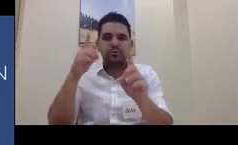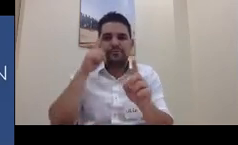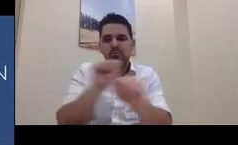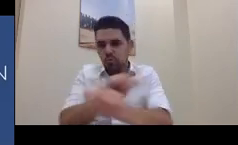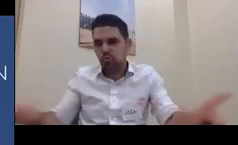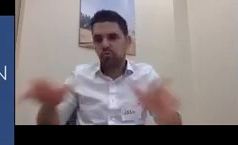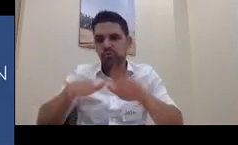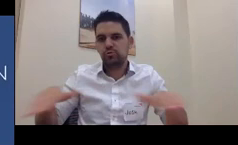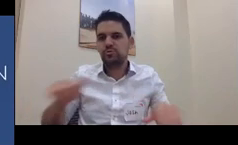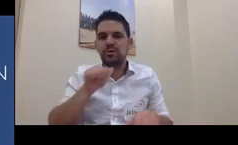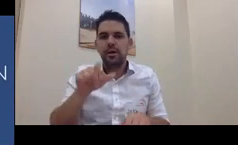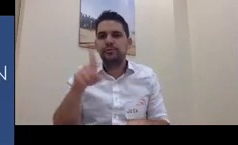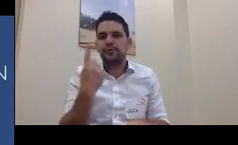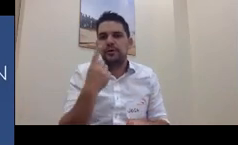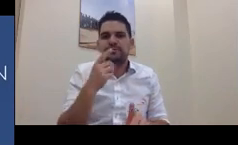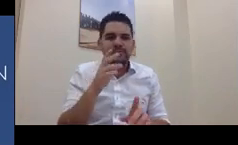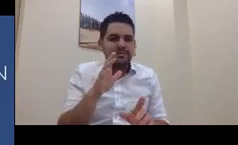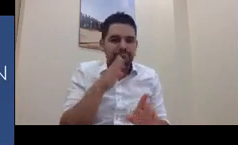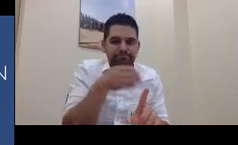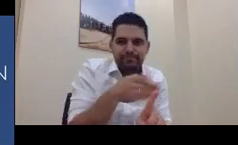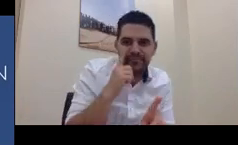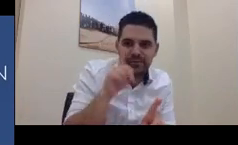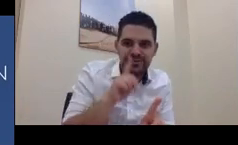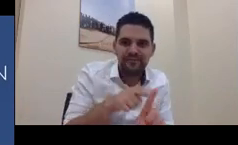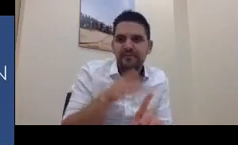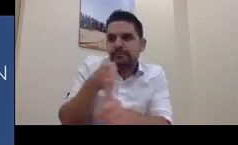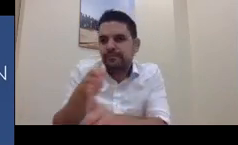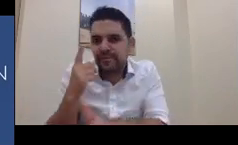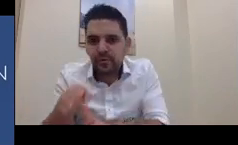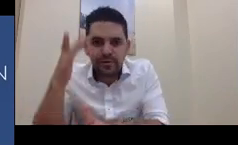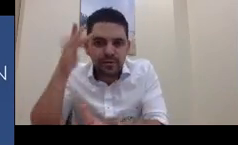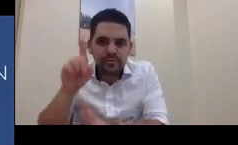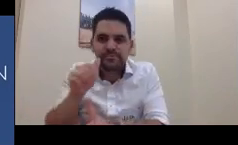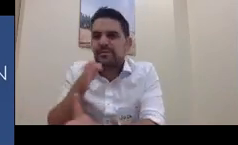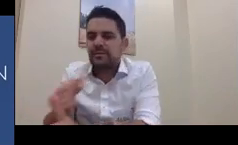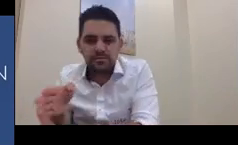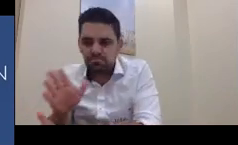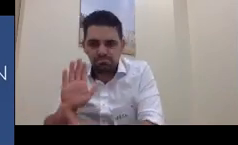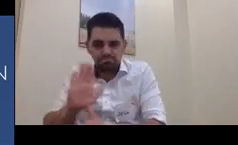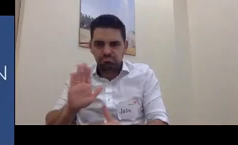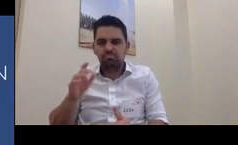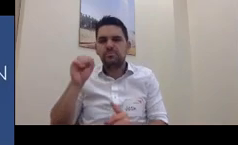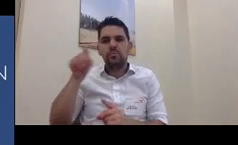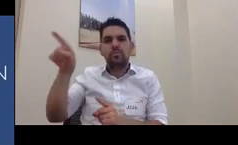it will improve education for all children not just specific disability types for one, for just deaf children